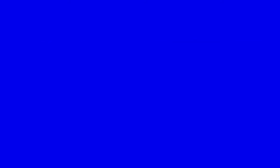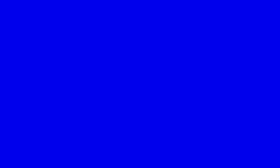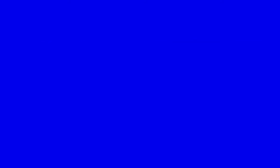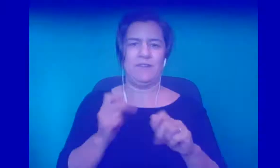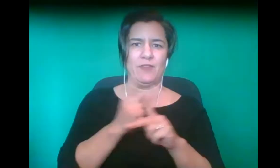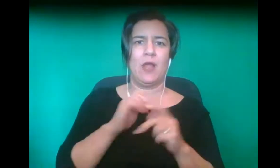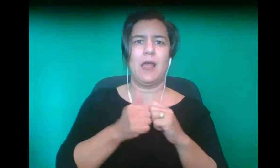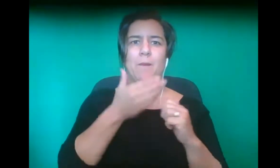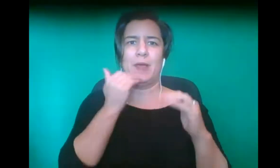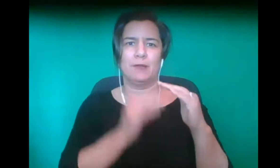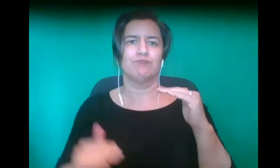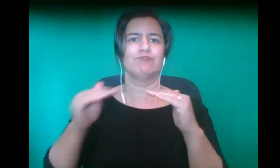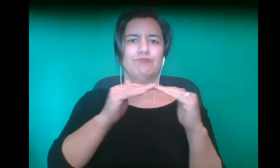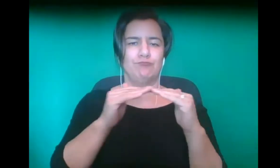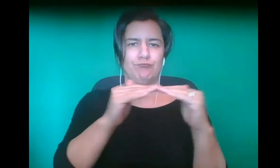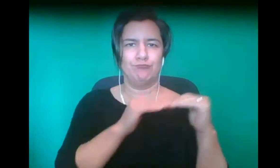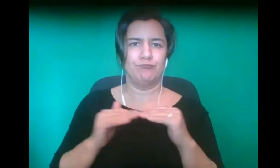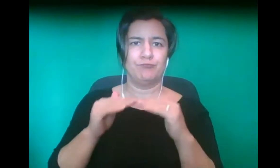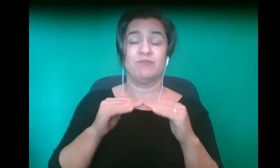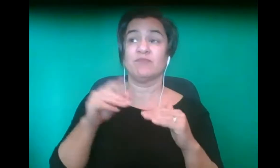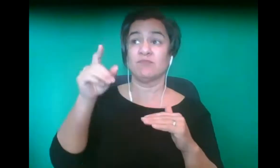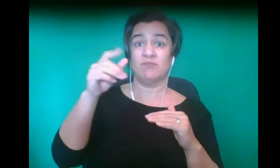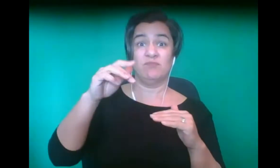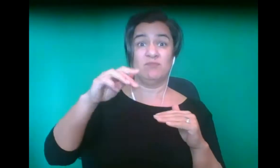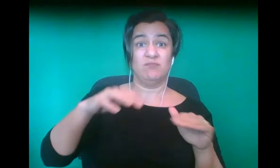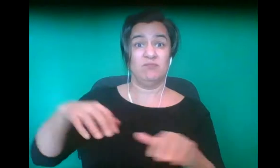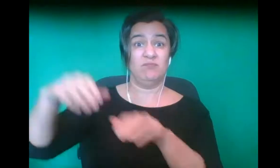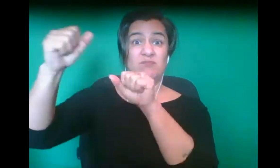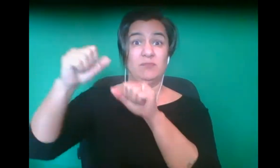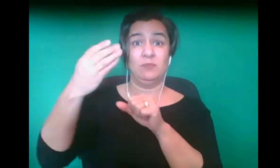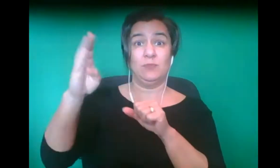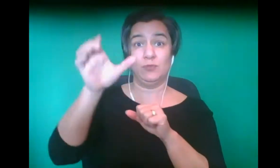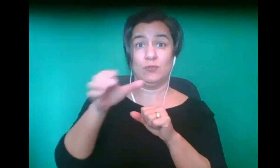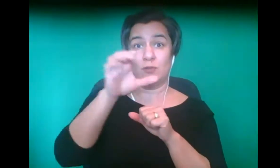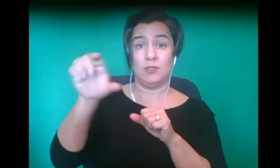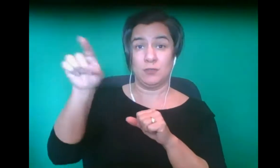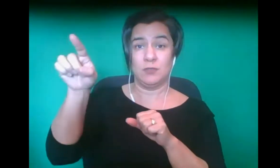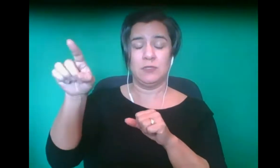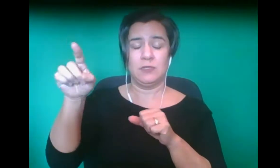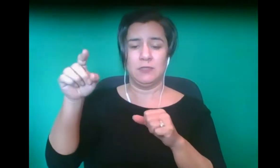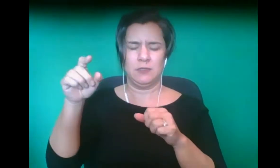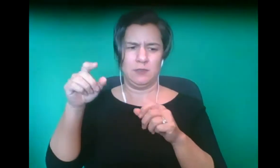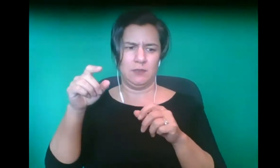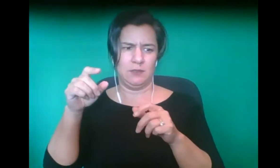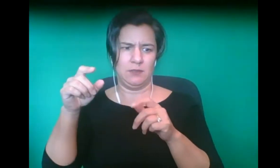Right now, the third party administrator is looking at equity through a geographic lens